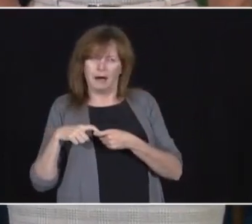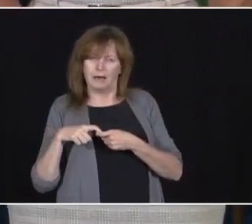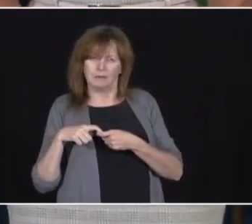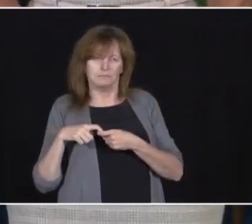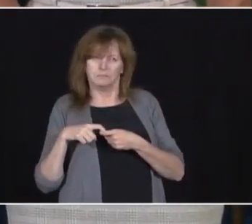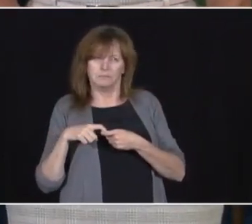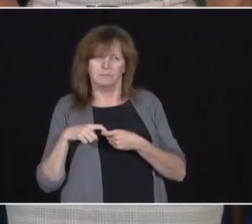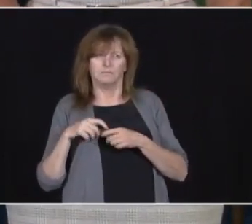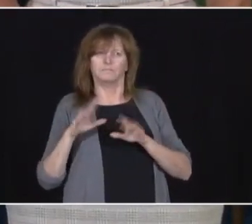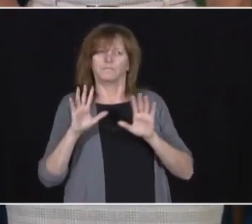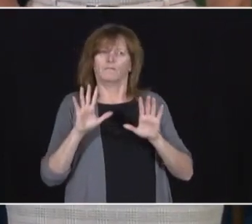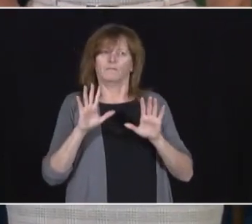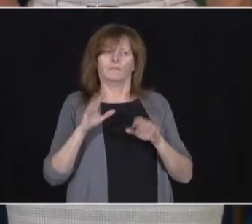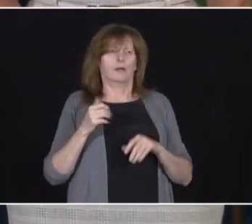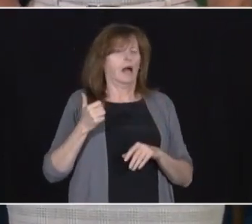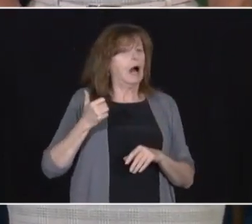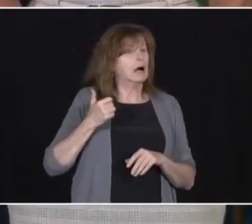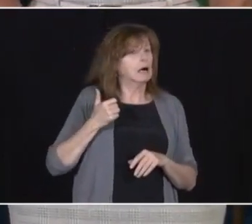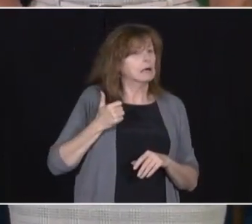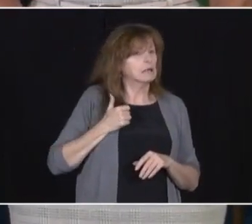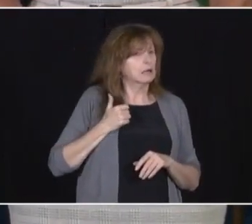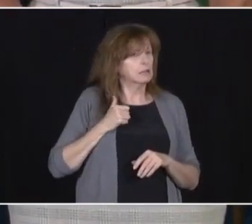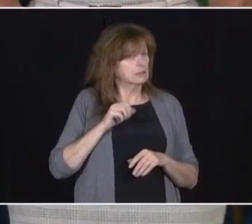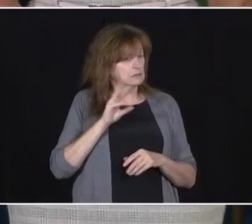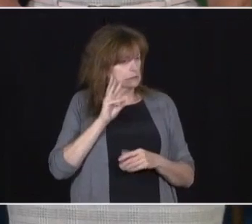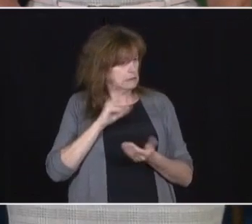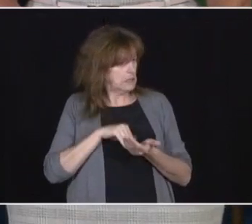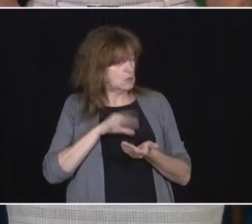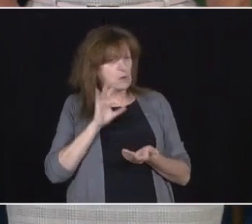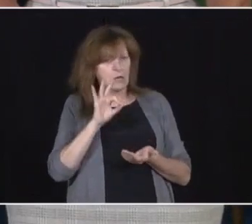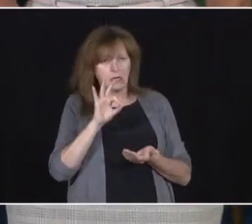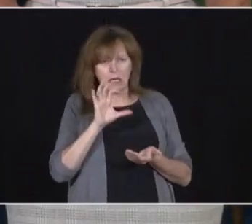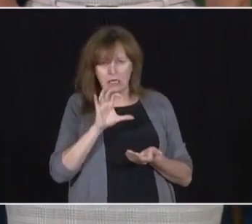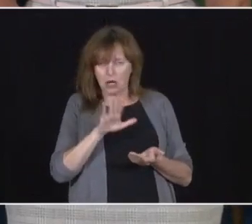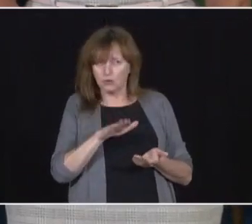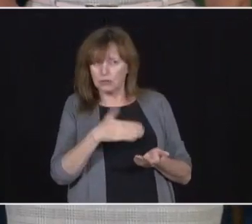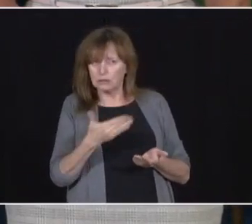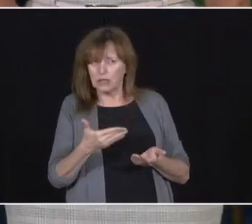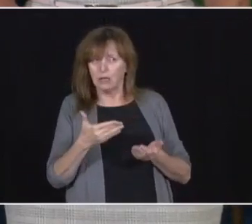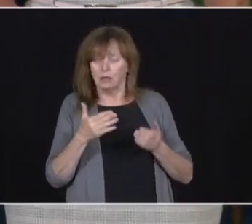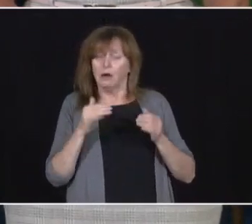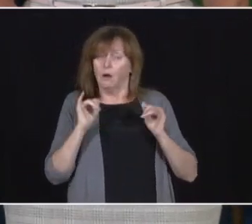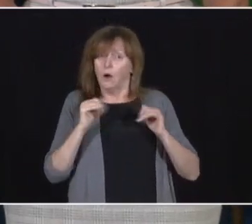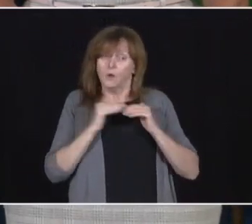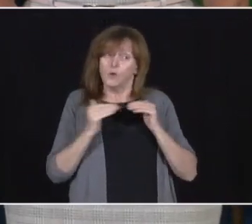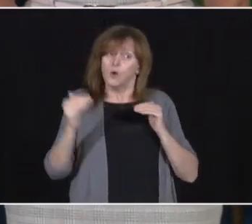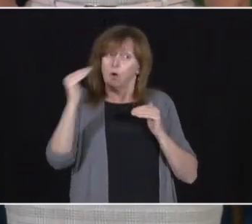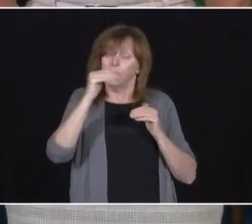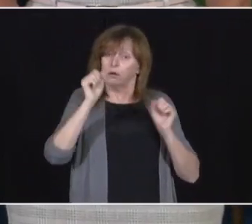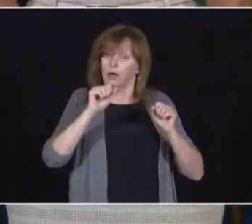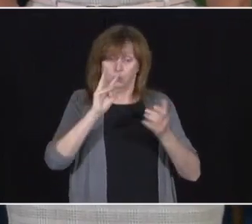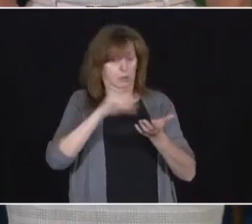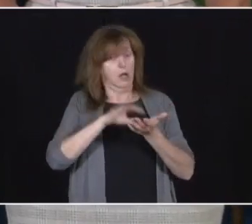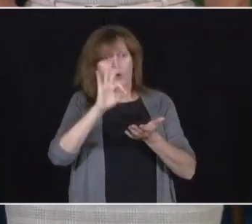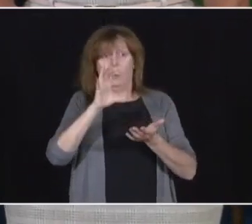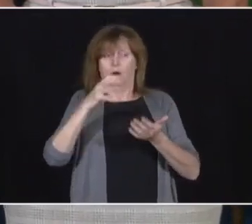somebody really understands that and actually looks at percentages is one thing, but I think it's a little unfair. They are comparing us to Spain.